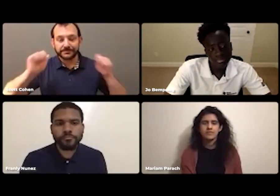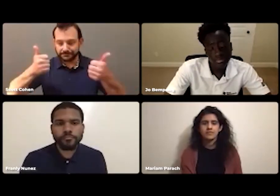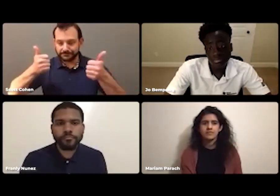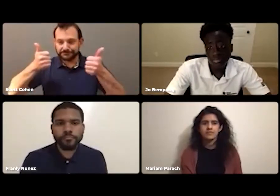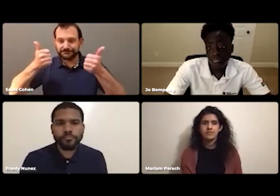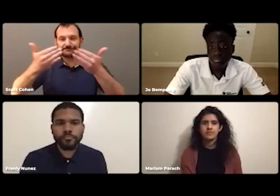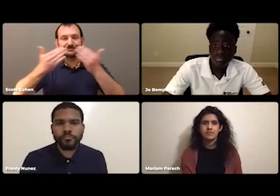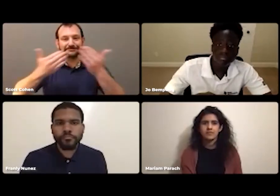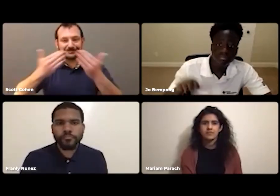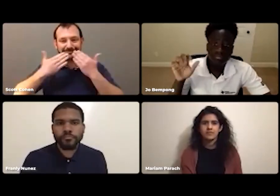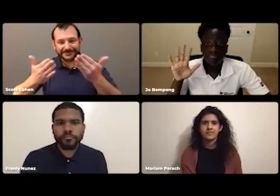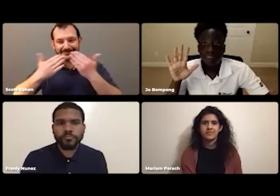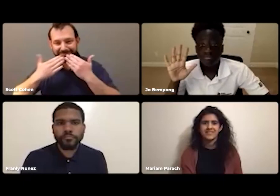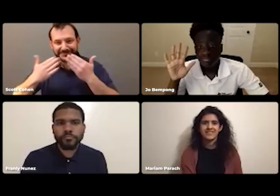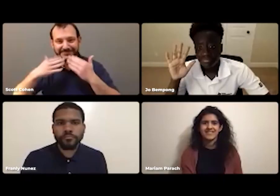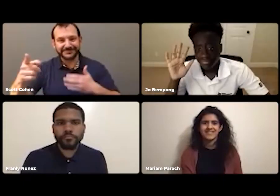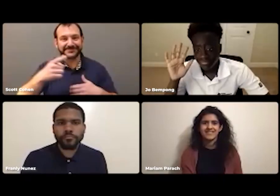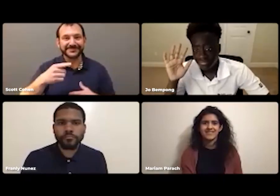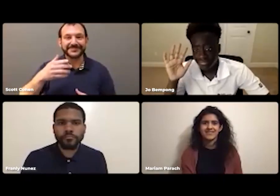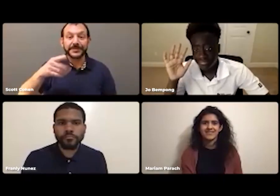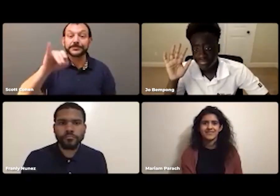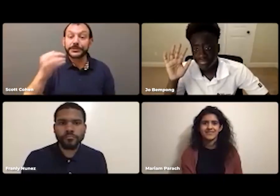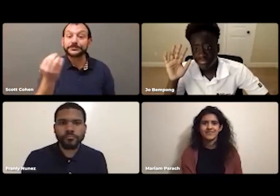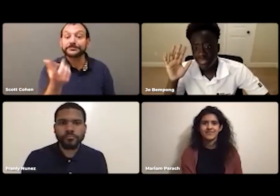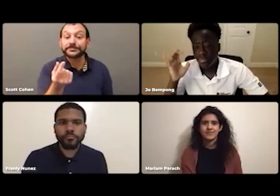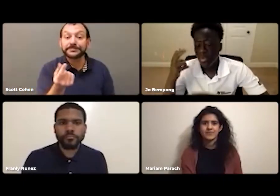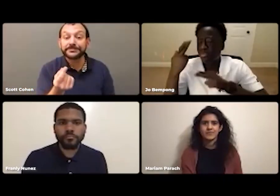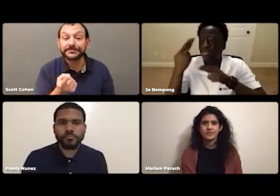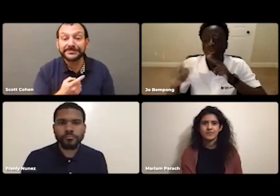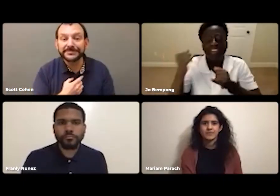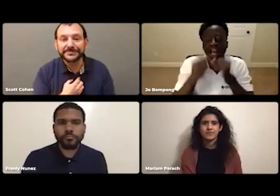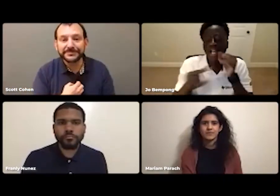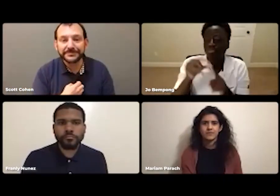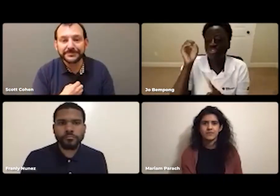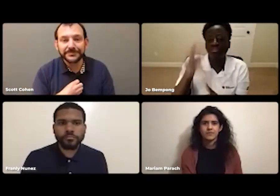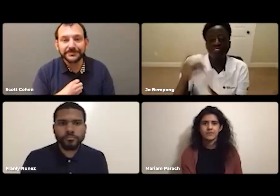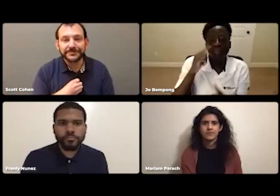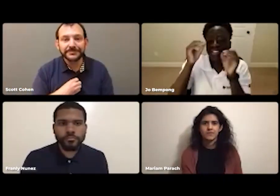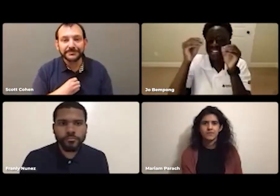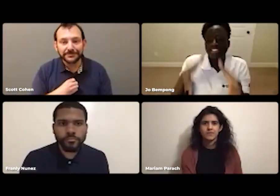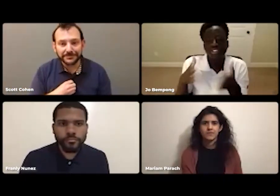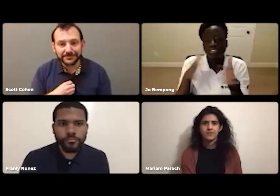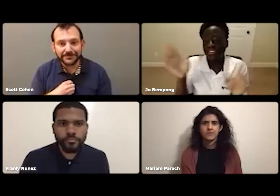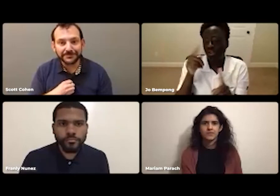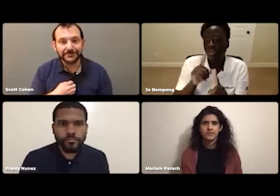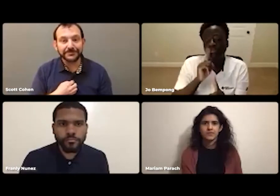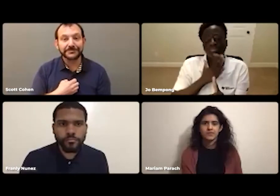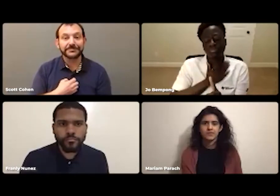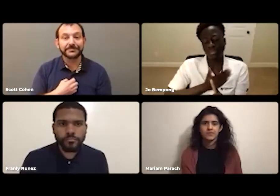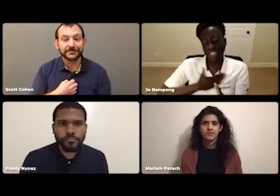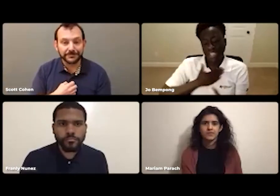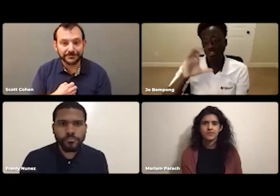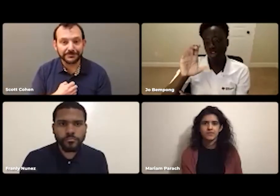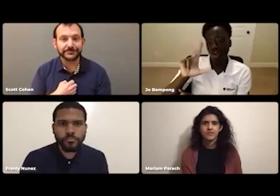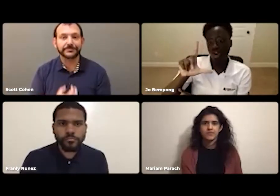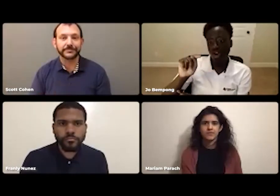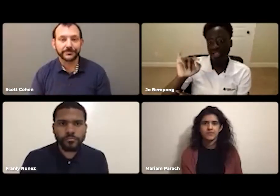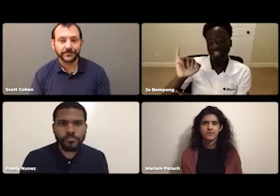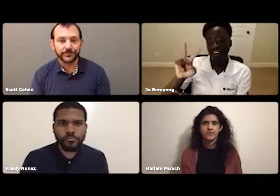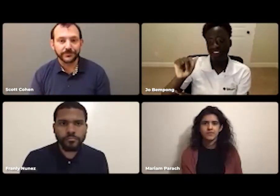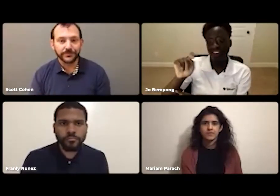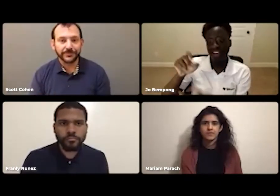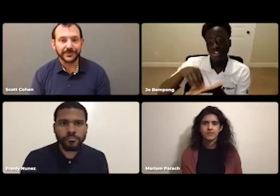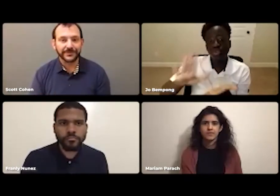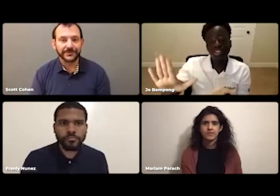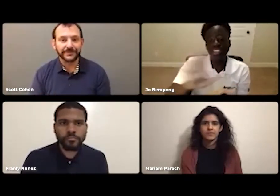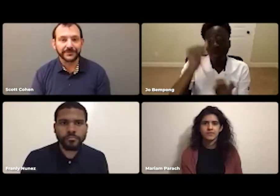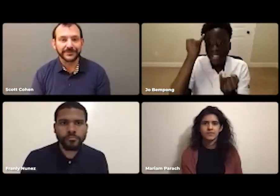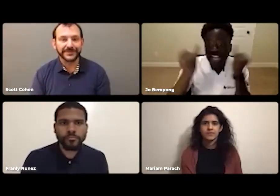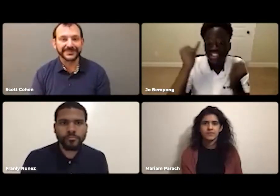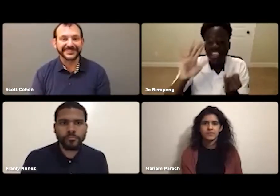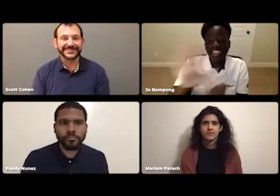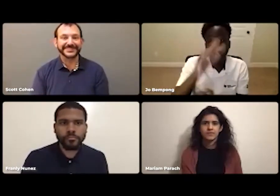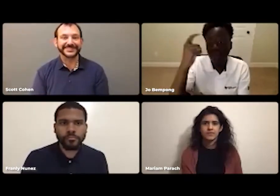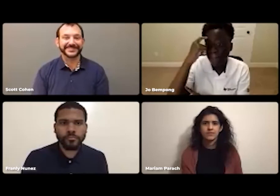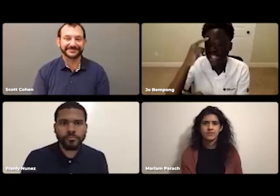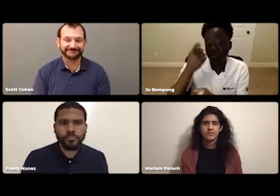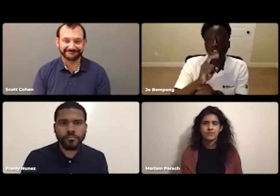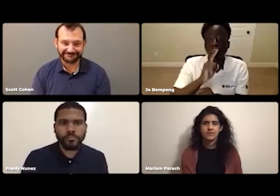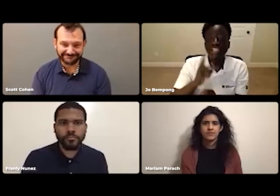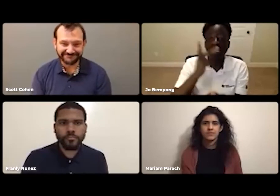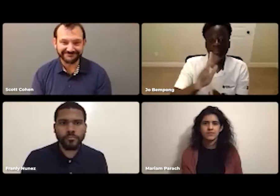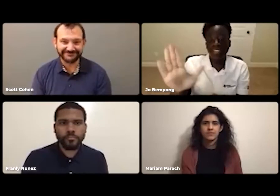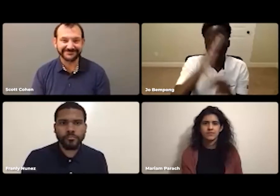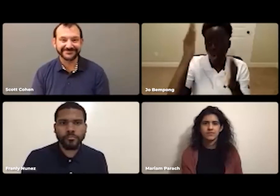A brief last word, a last word of advice for teachers: Cultivate your students'